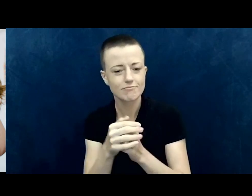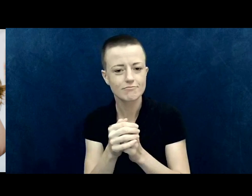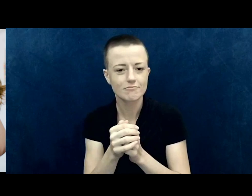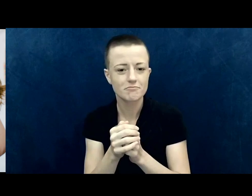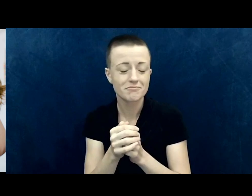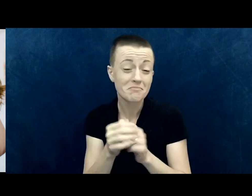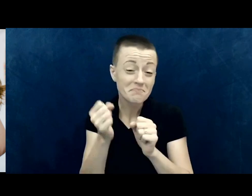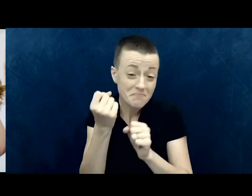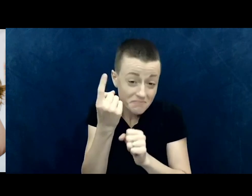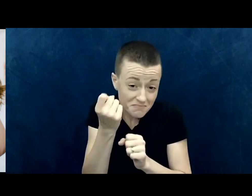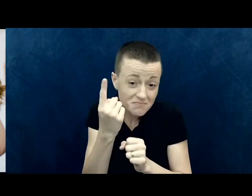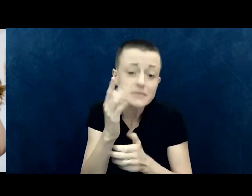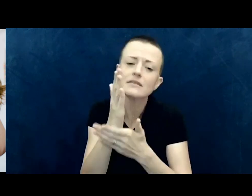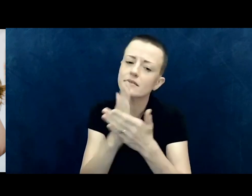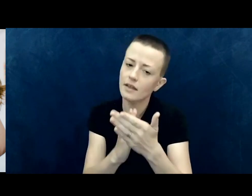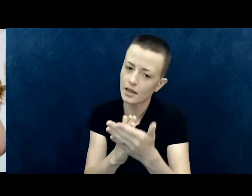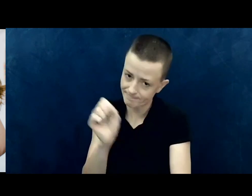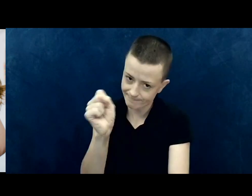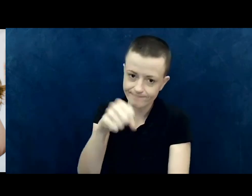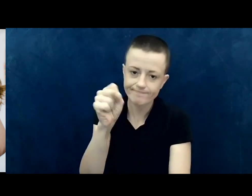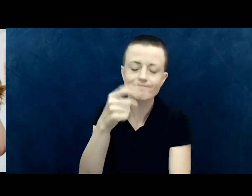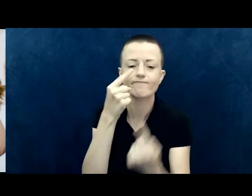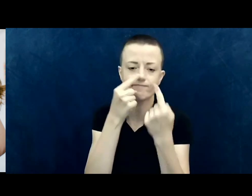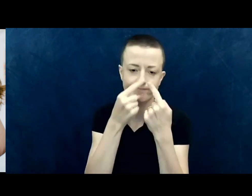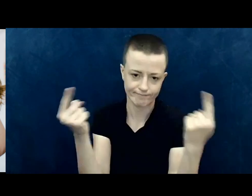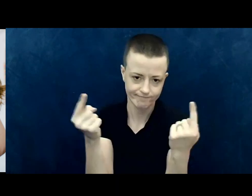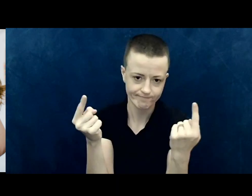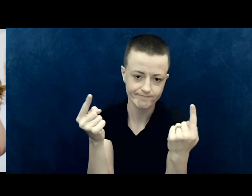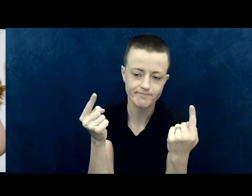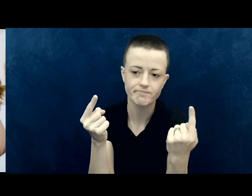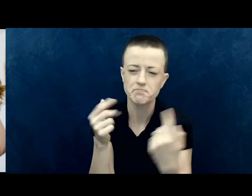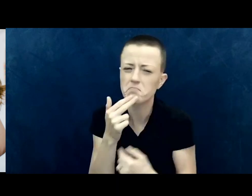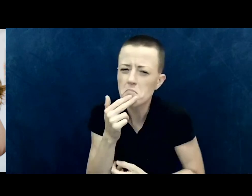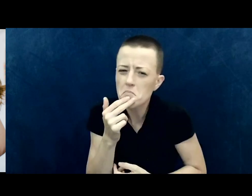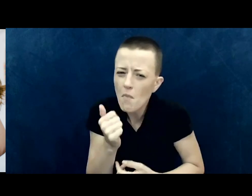COVID-19 has a death rate of 1.3% in Canada.